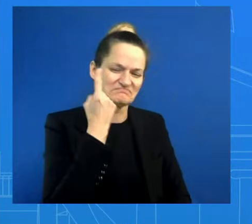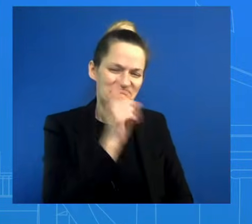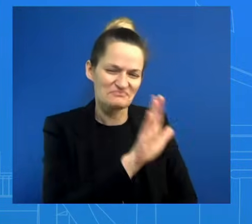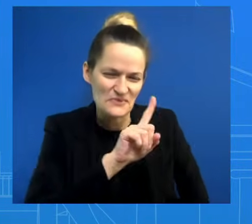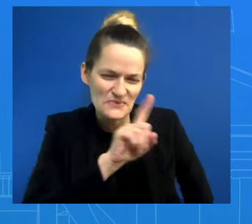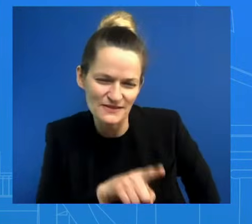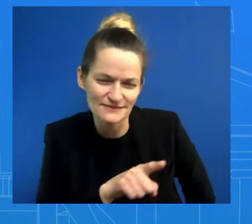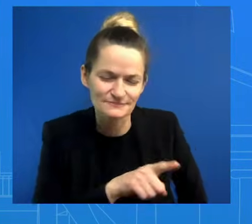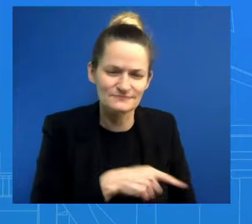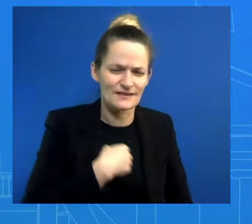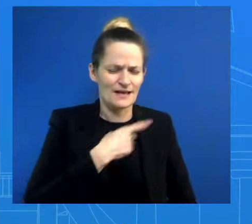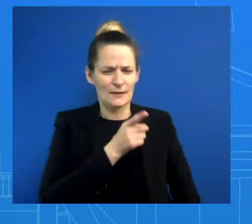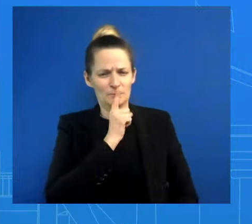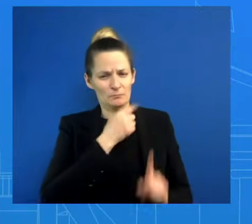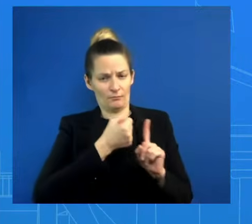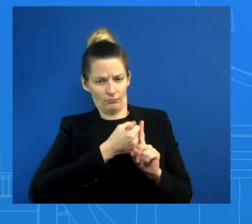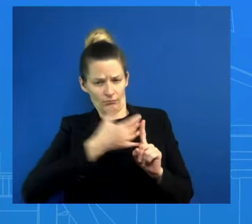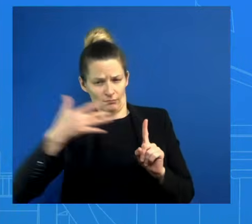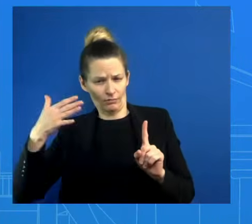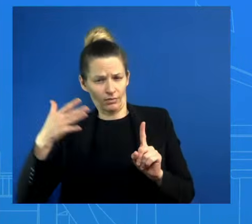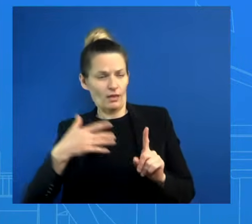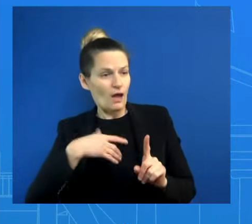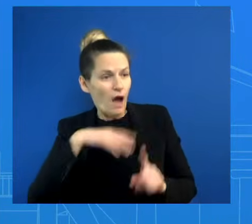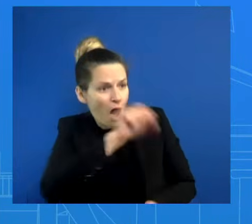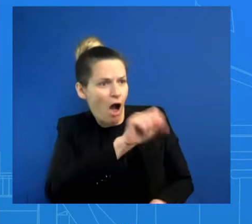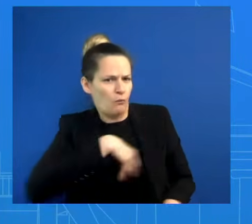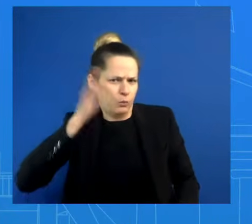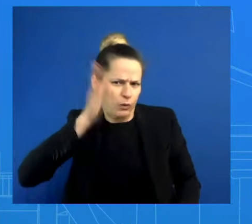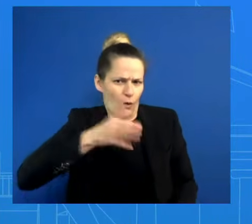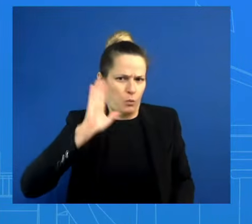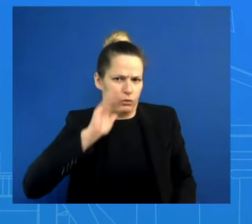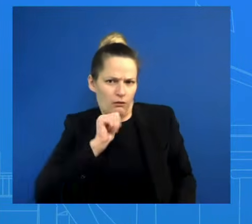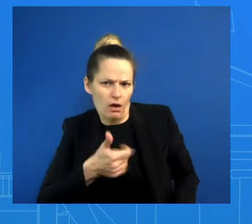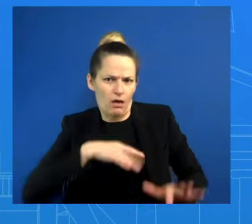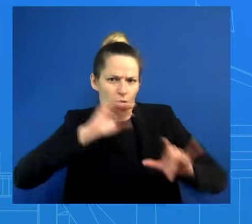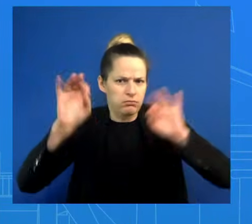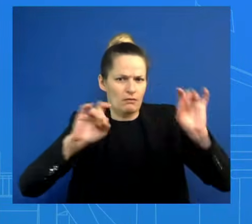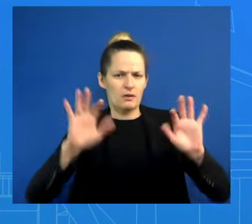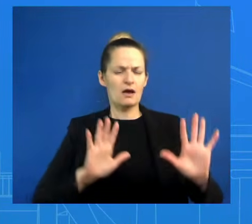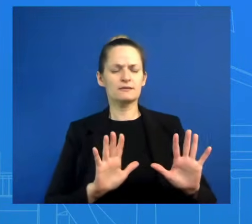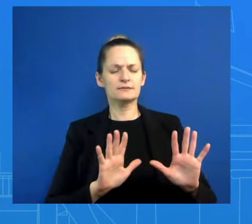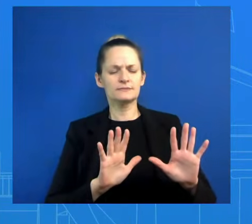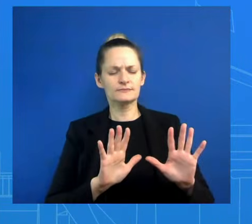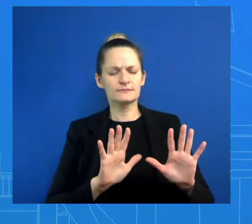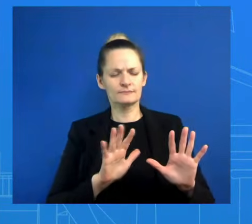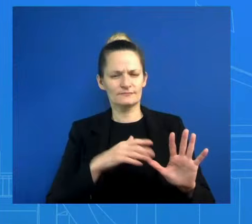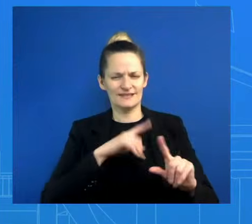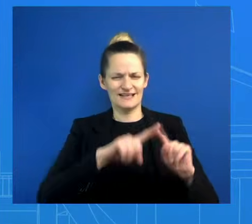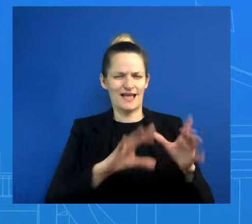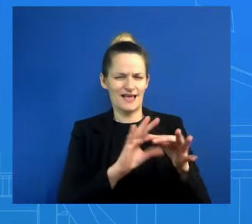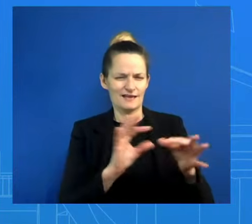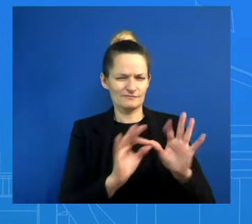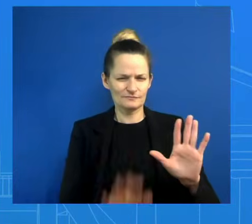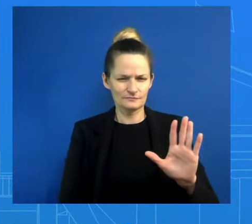We have Americans out there who are wrongfully detained, being held hostage, and we want to make sure that we get them home safely.